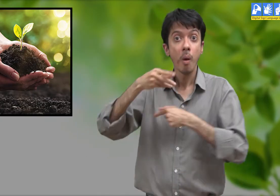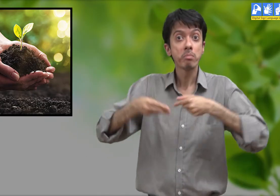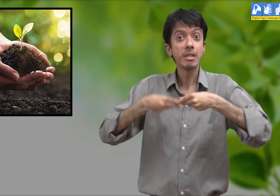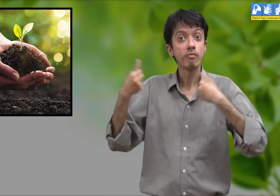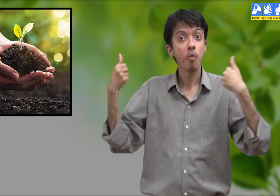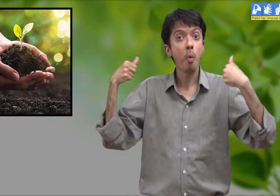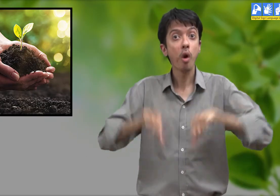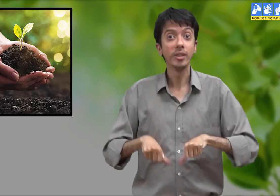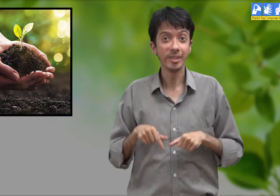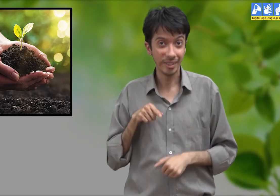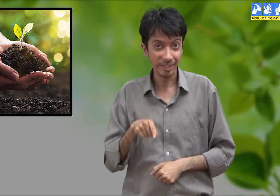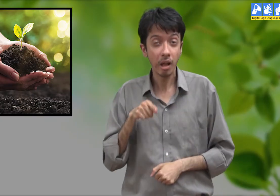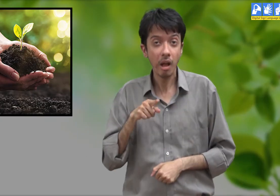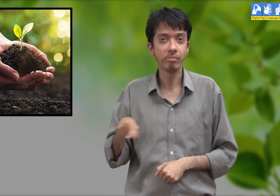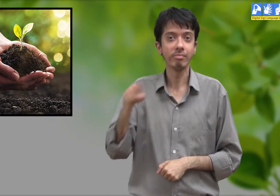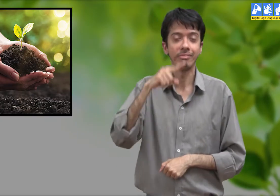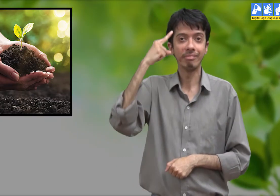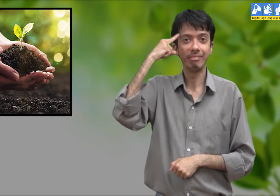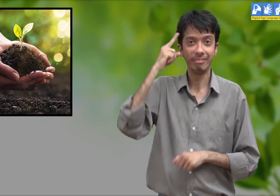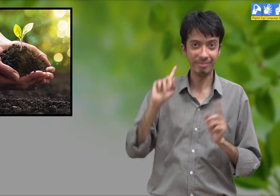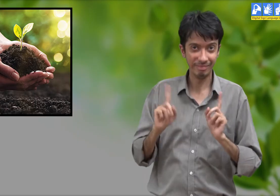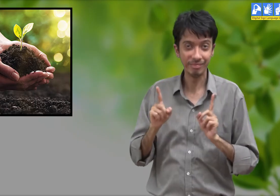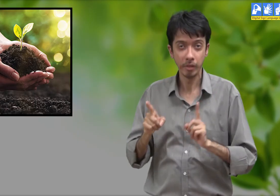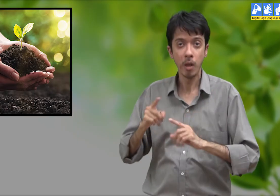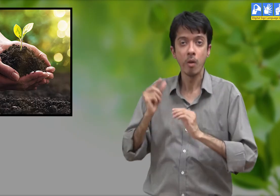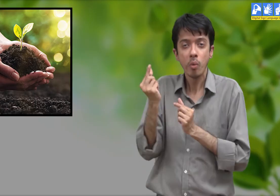Without trees industries will face huge loss.